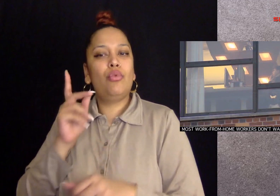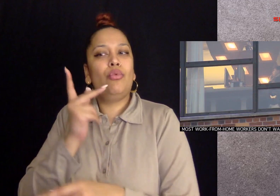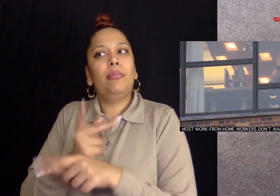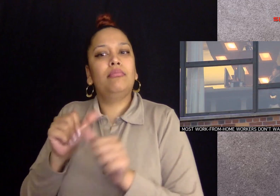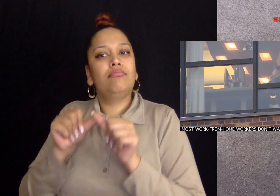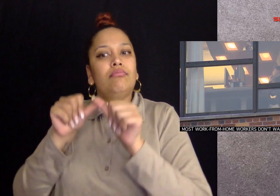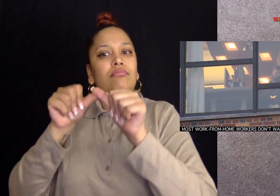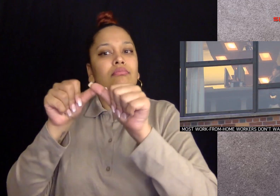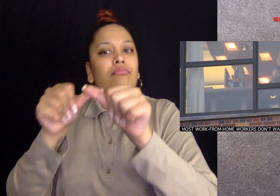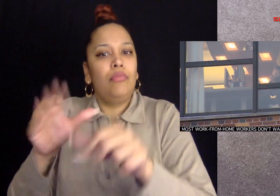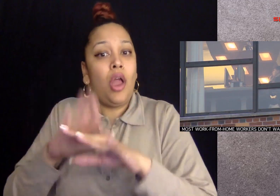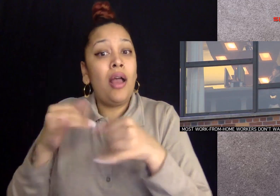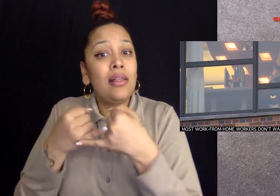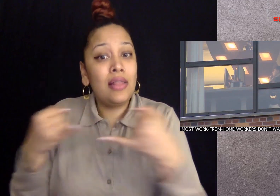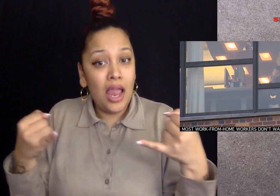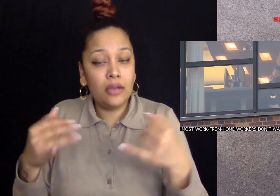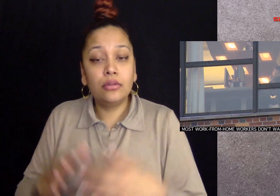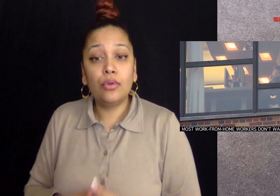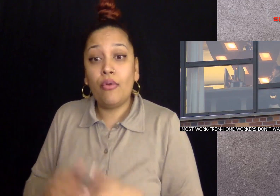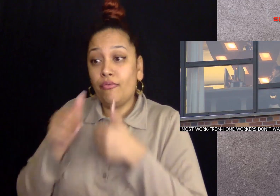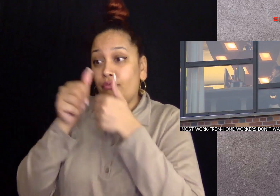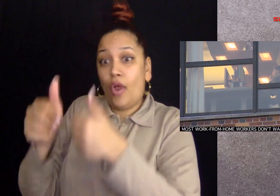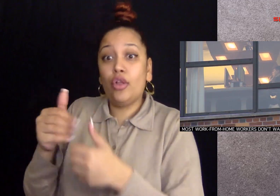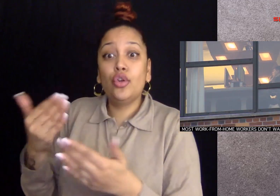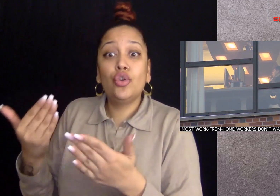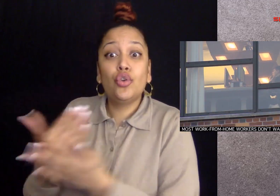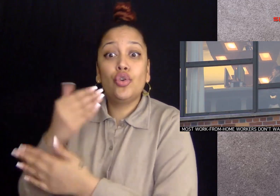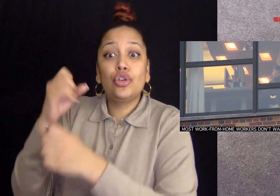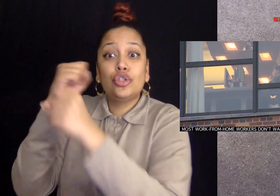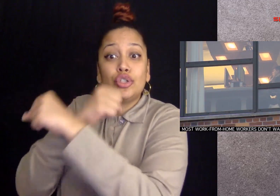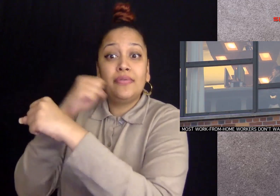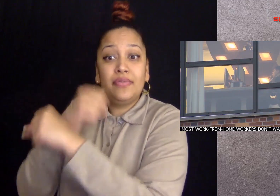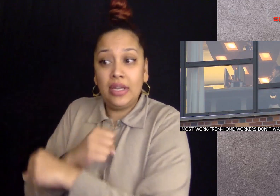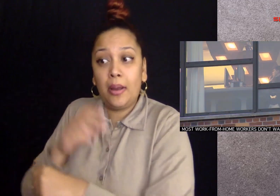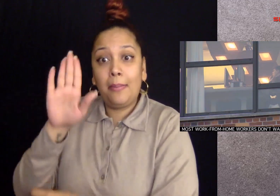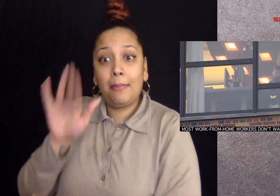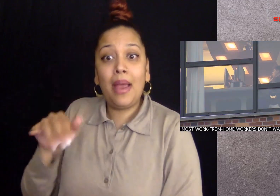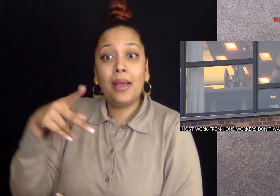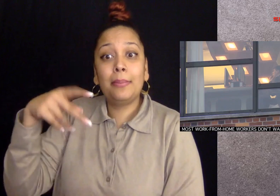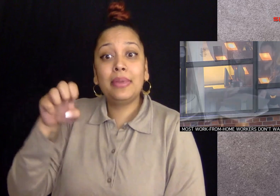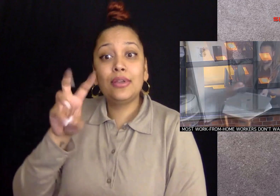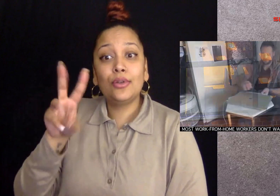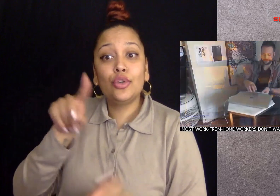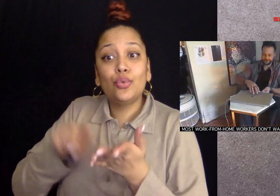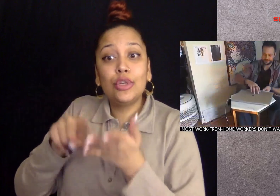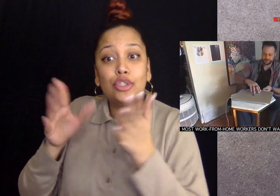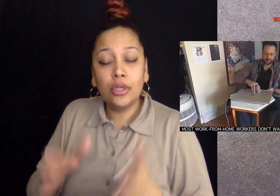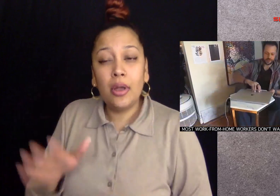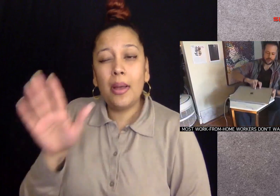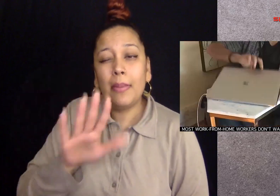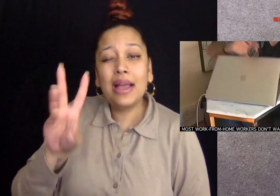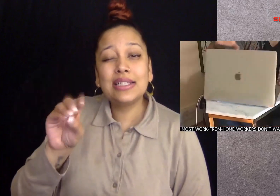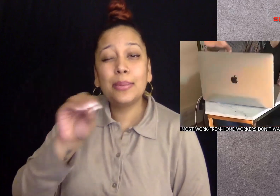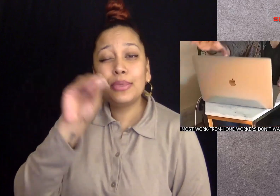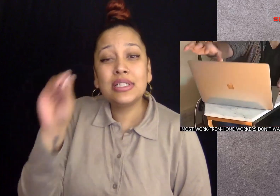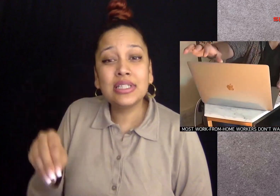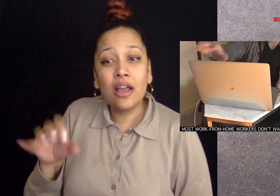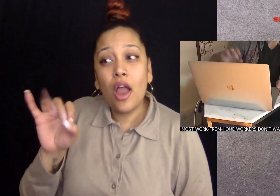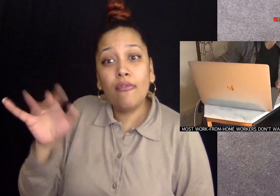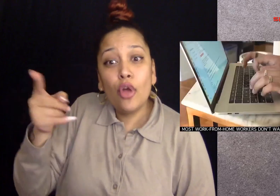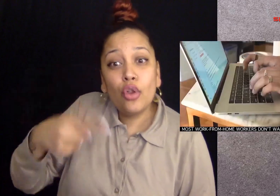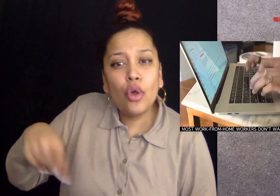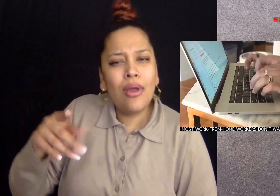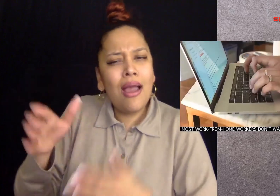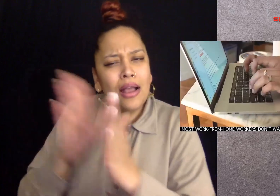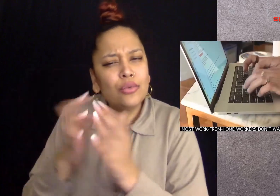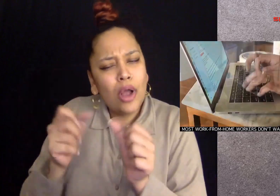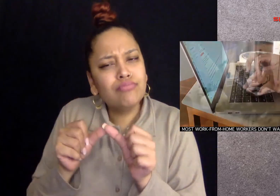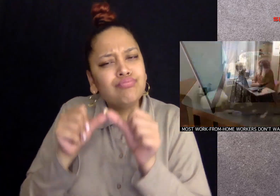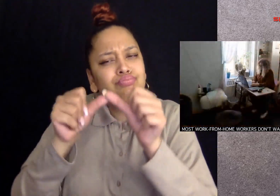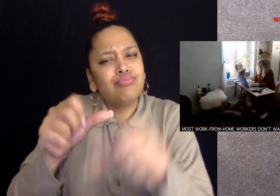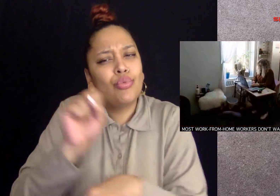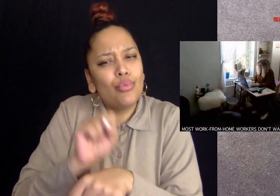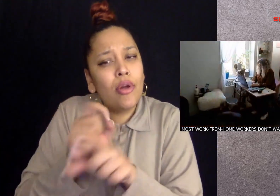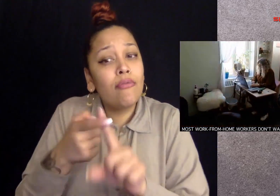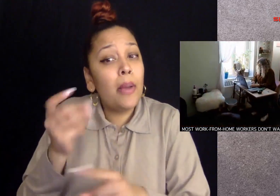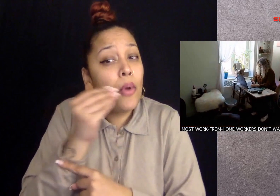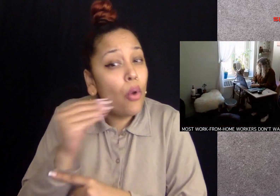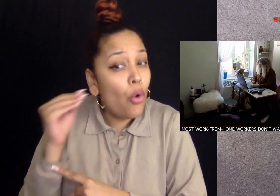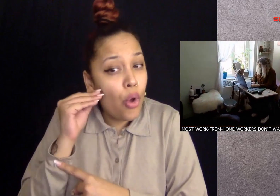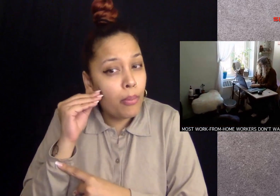prefer to keep working virtually according to a new survey by Pew research about 60%